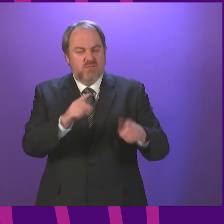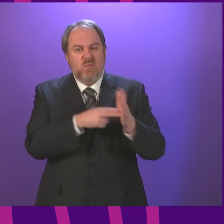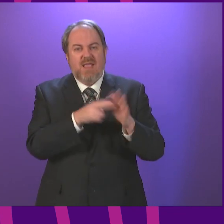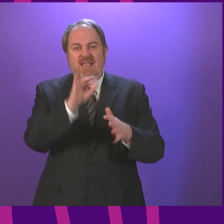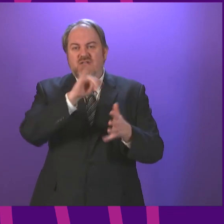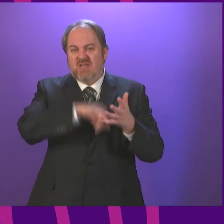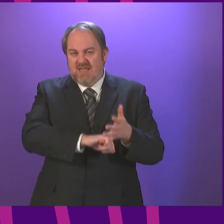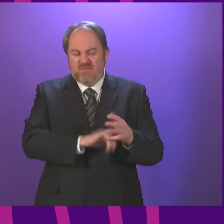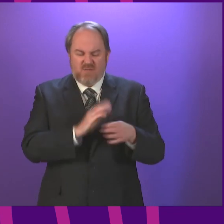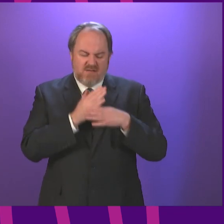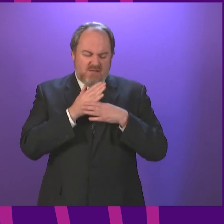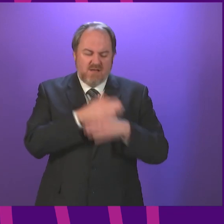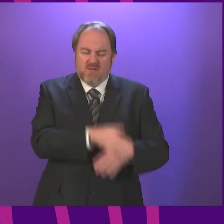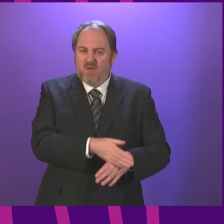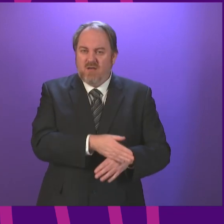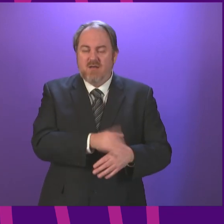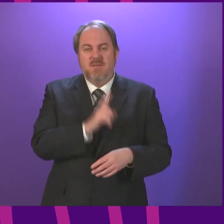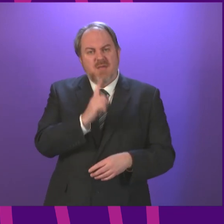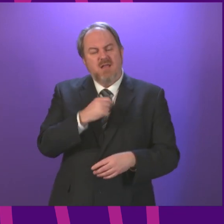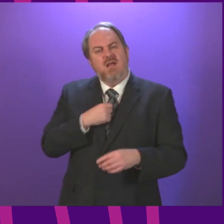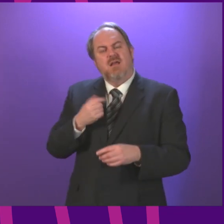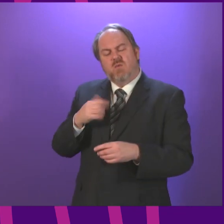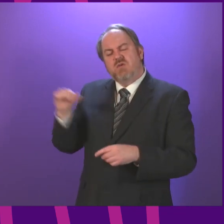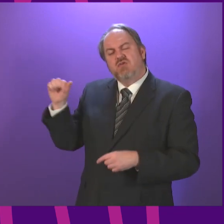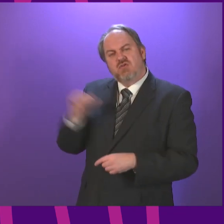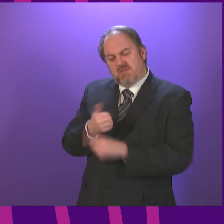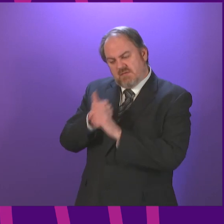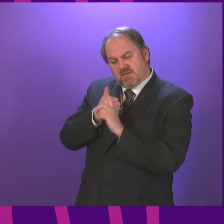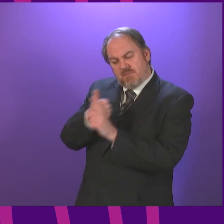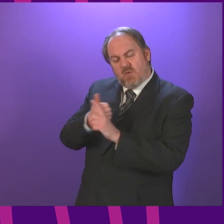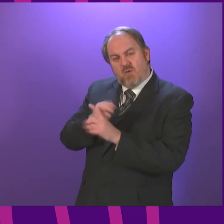now is on getting the NHS back to the point at which it is dealing with whatever Covid